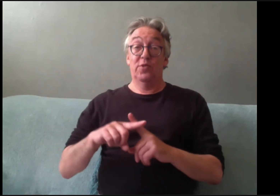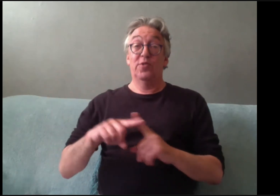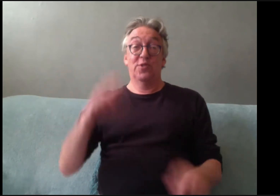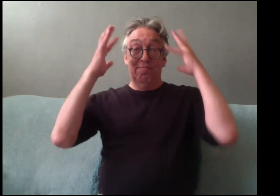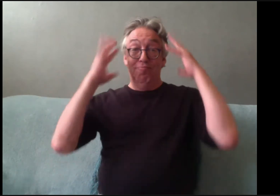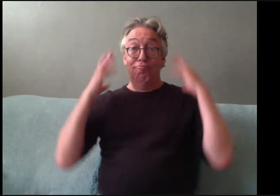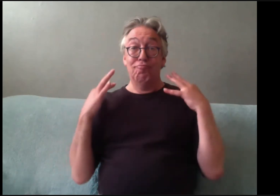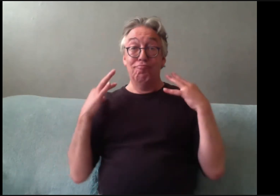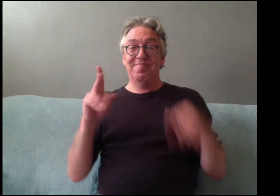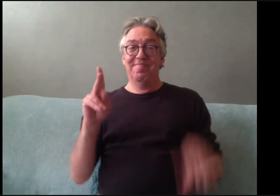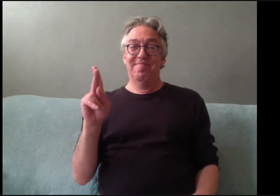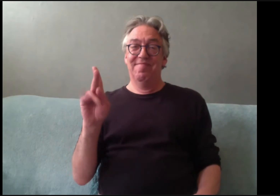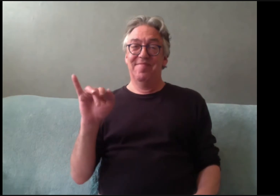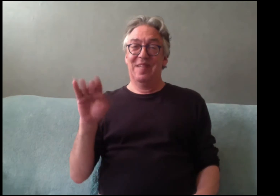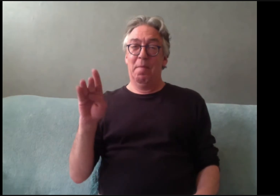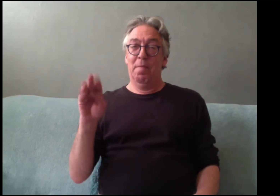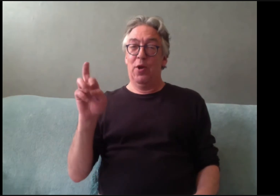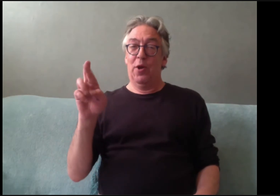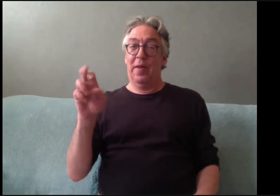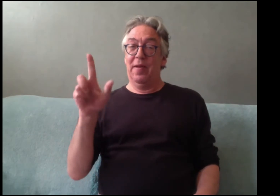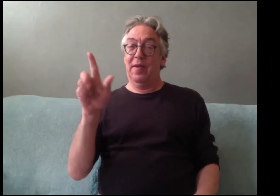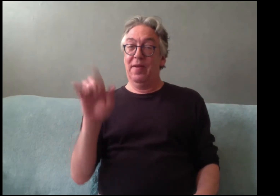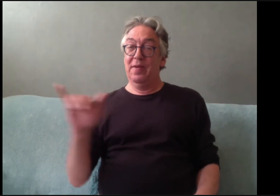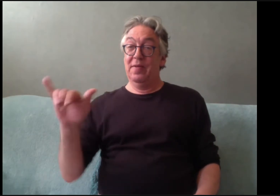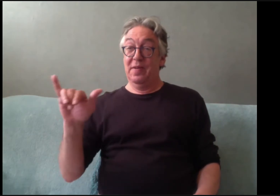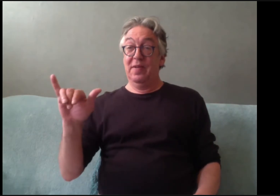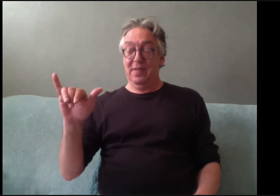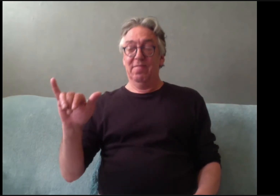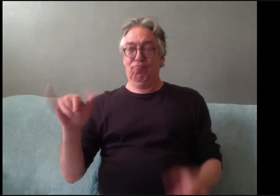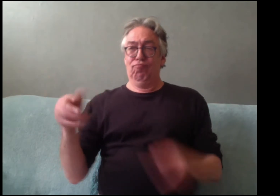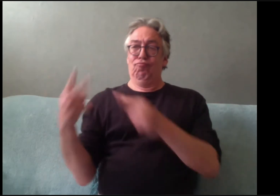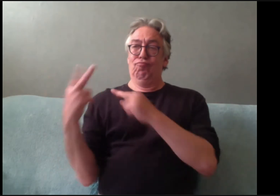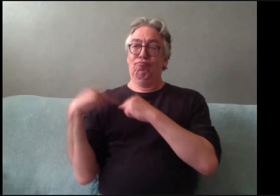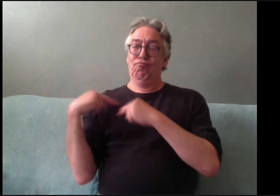All participants have muted microphones and EDF controls permission to unmute